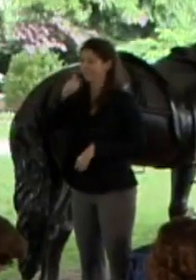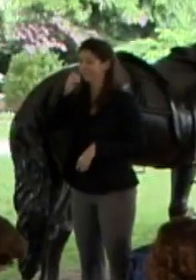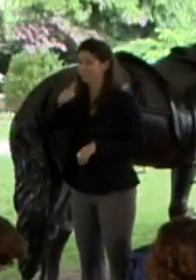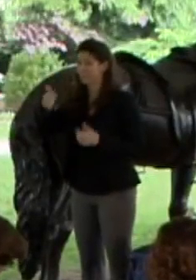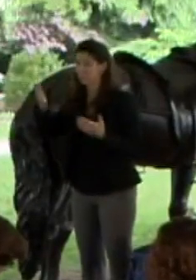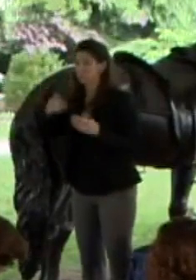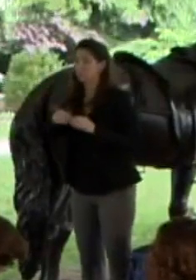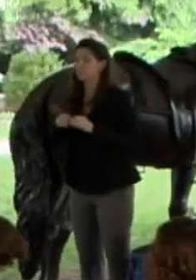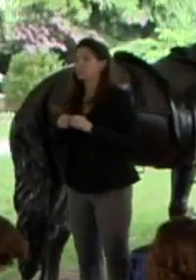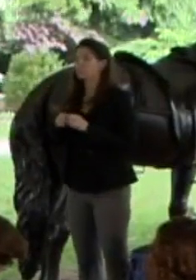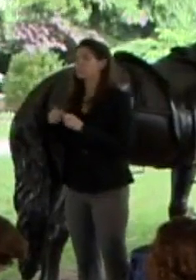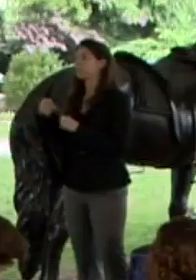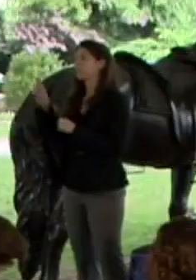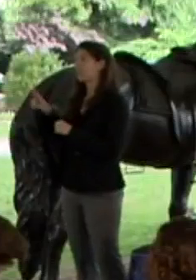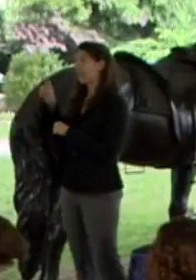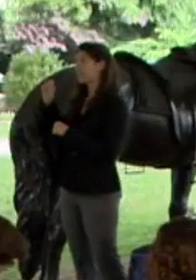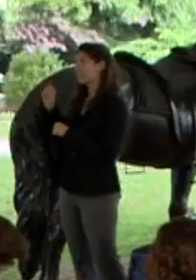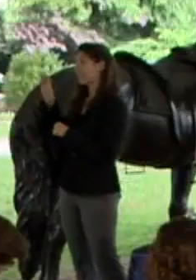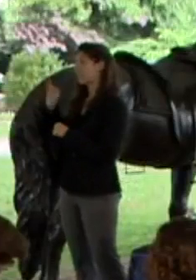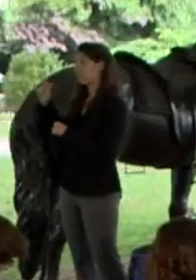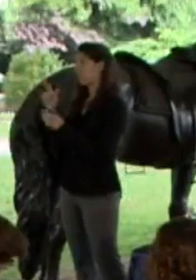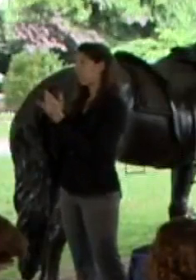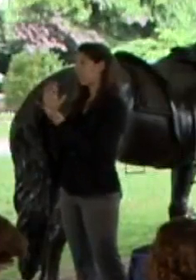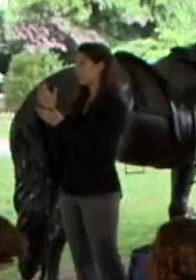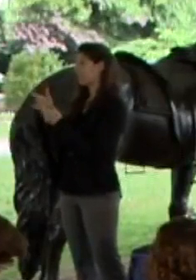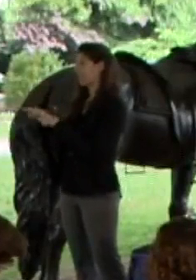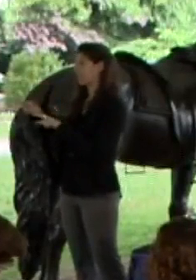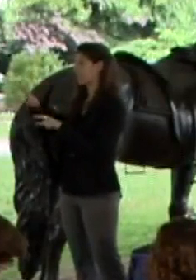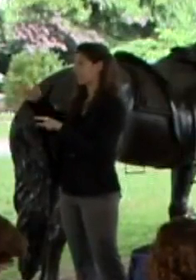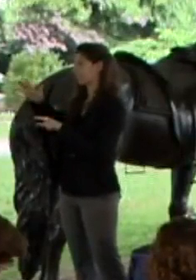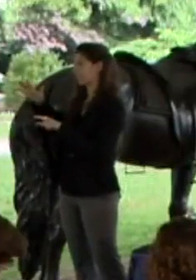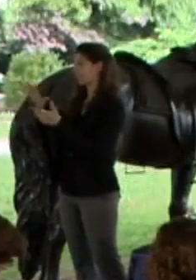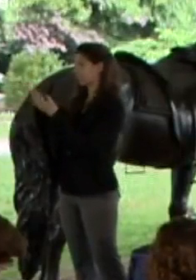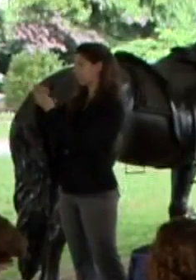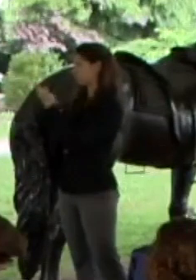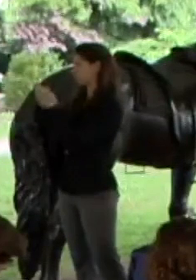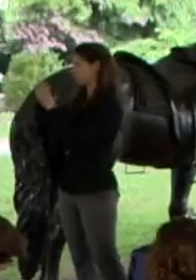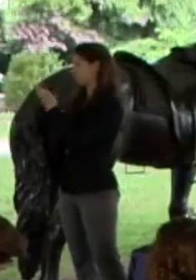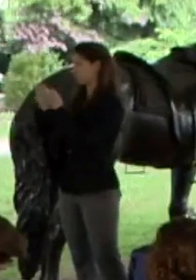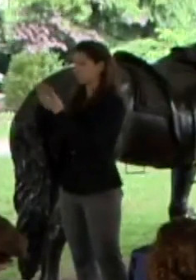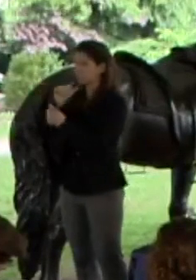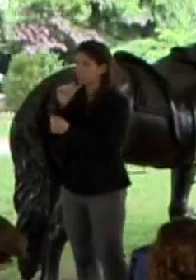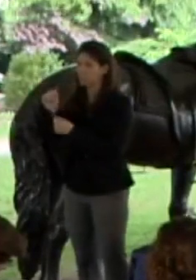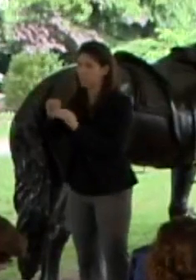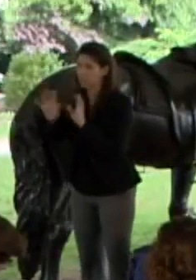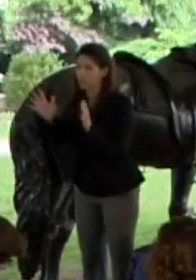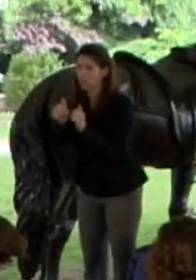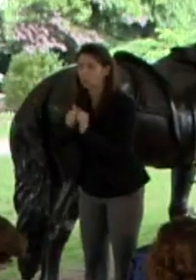ARMS IS A CHALLENGING NOTION WITHIN THIS CITY THAT WE DEAL WITH ON A CONSTANT BASIS AND THE